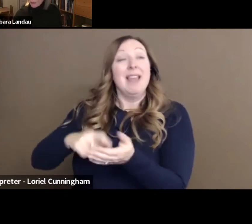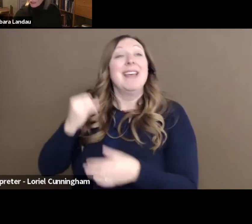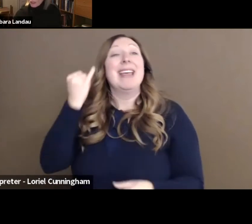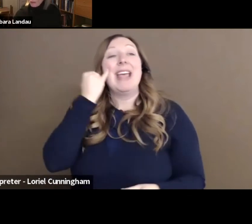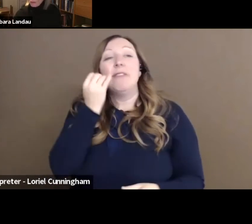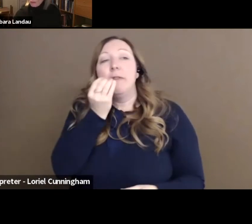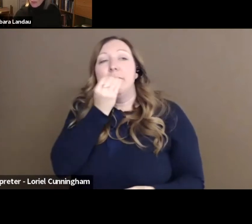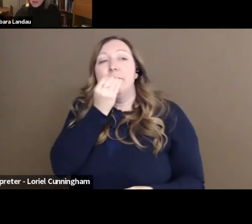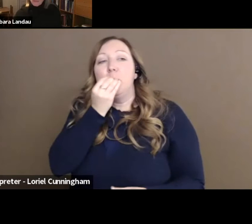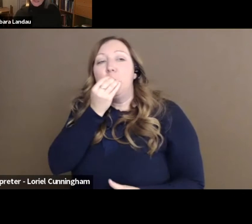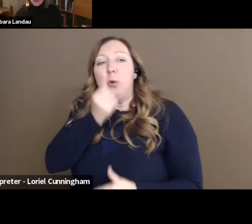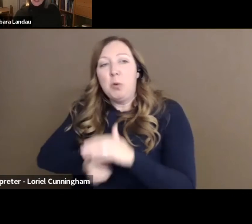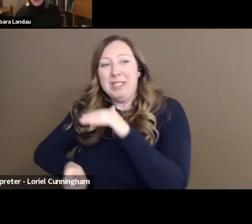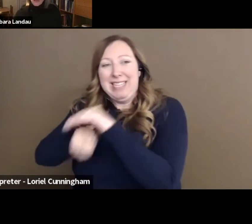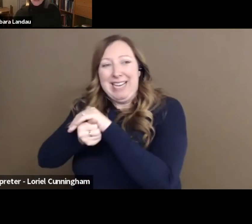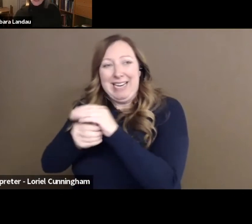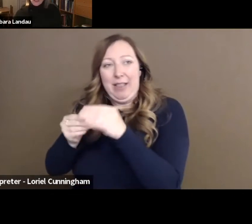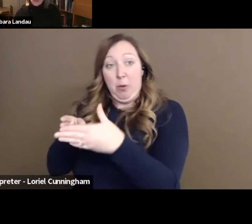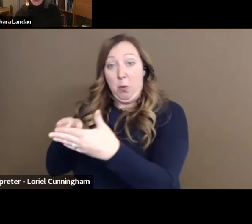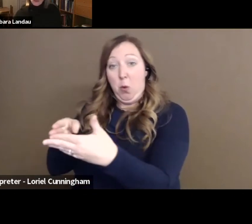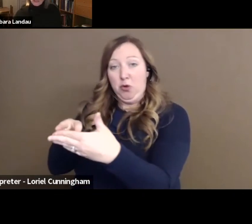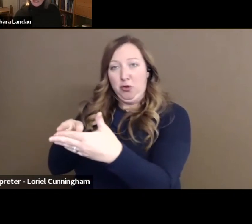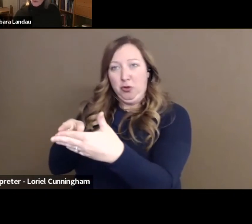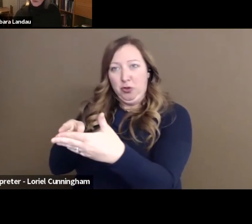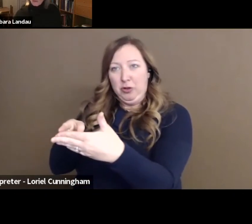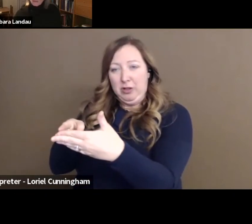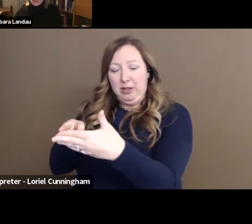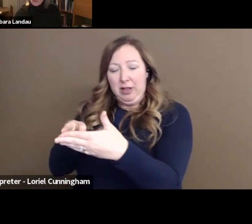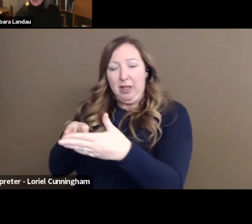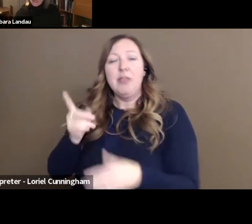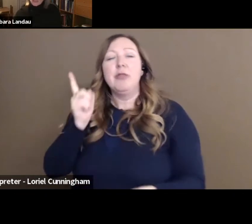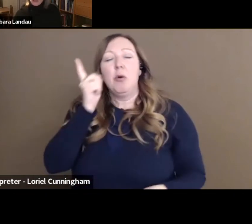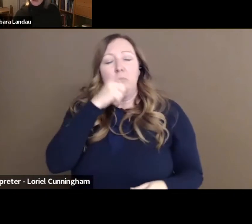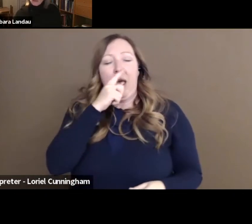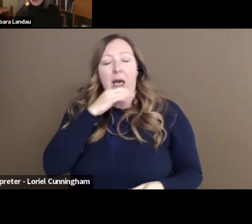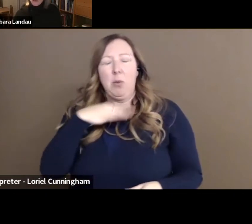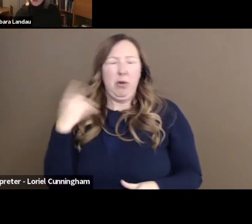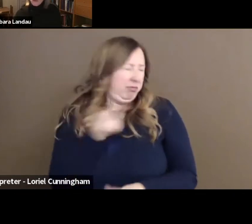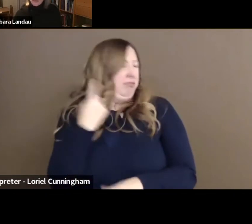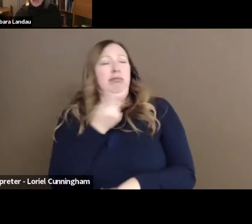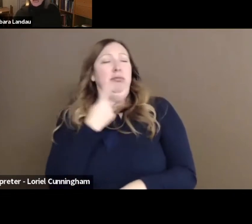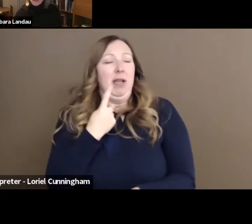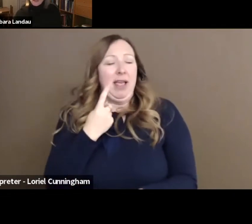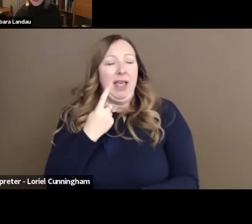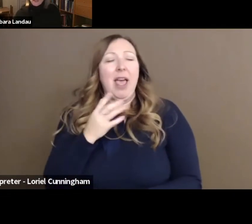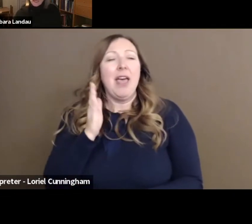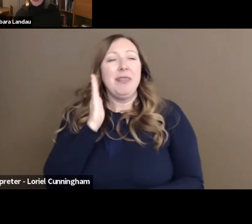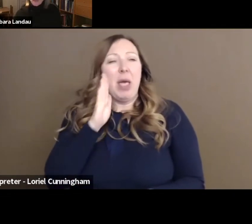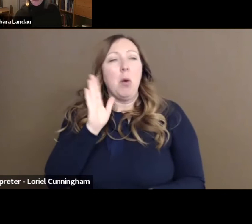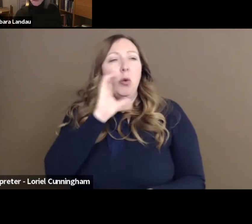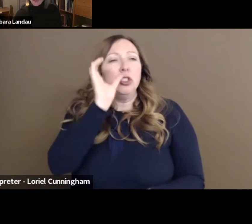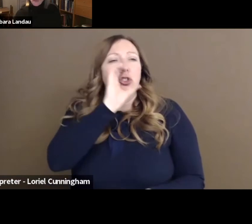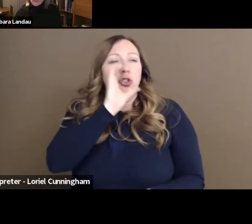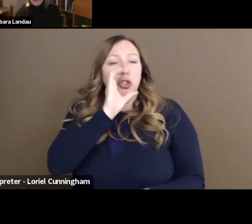location but also at the geometrically equivalent location